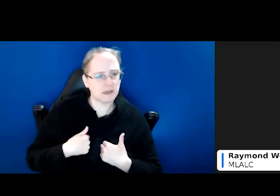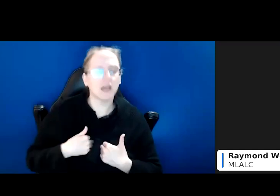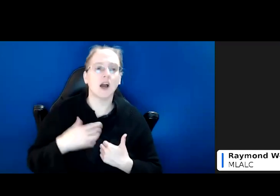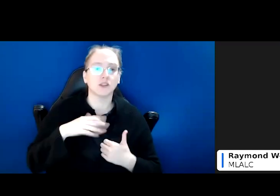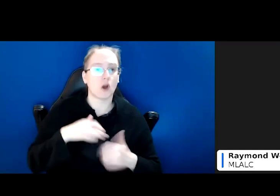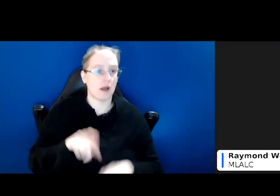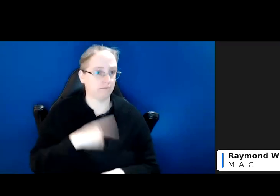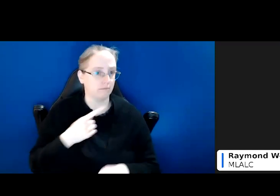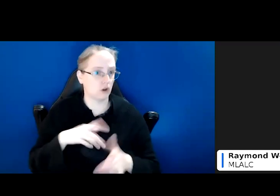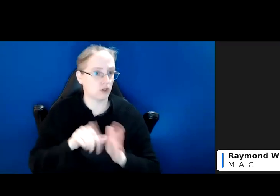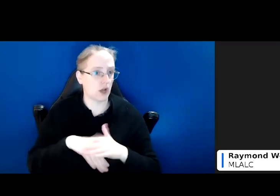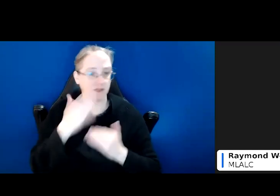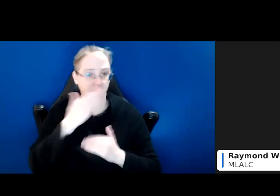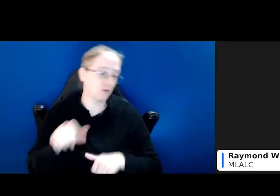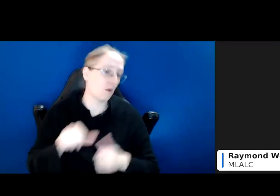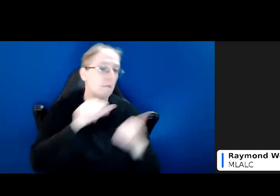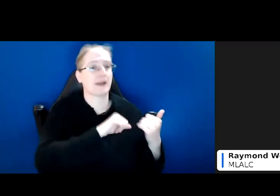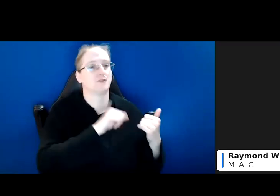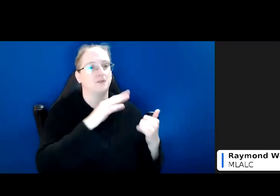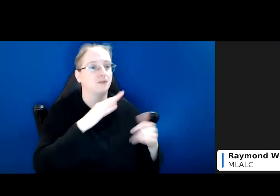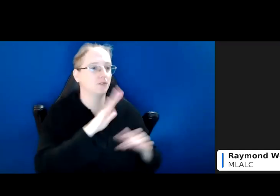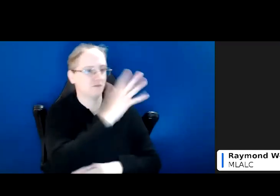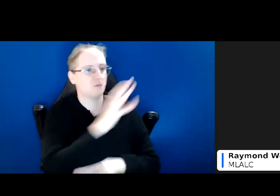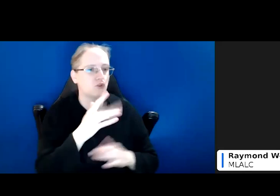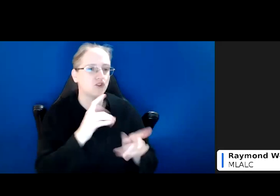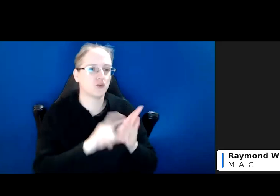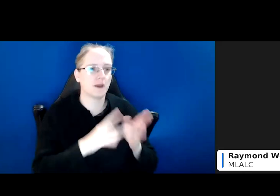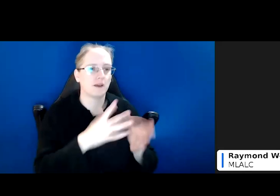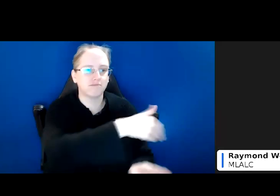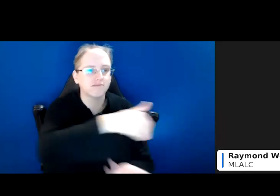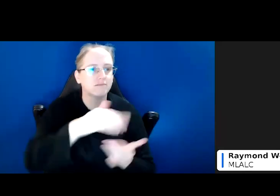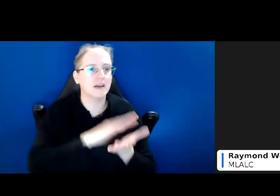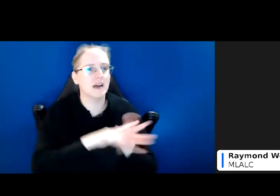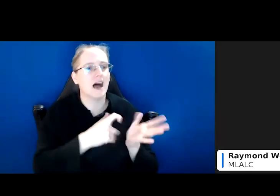six months of the year doing the harvest. I like working with my hands and sort of I did a lot of plumbers